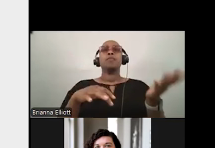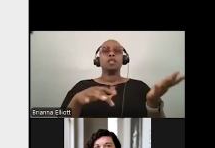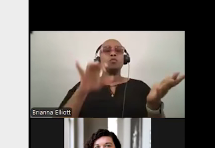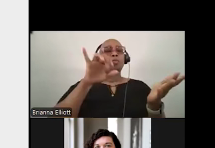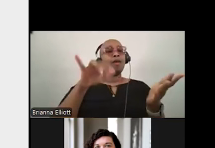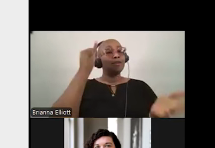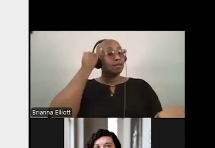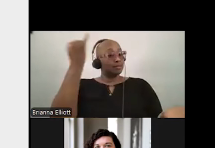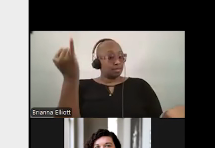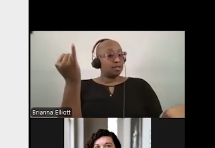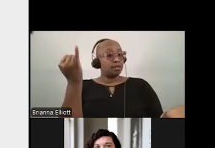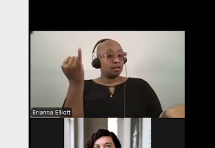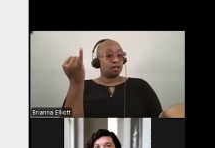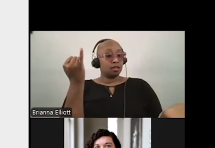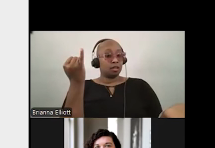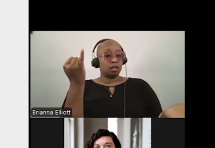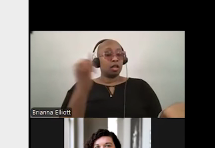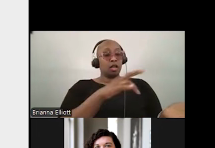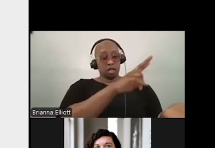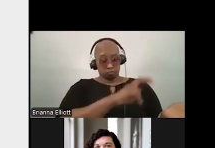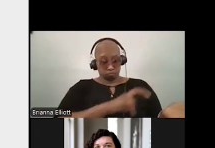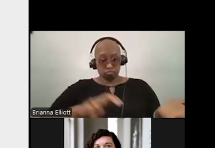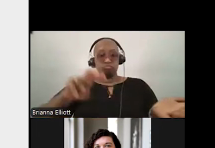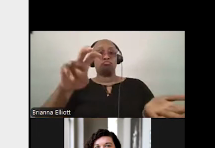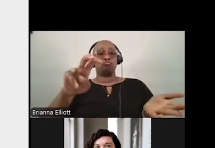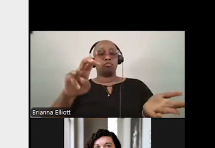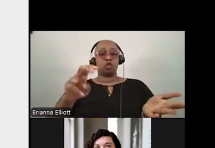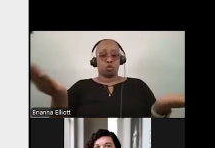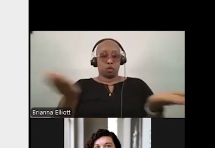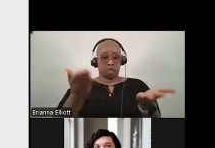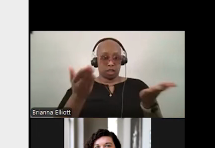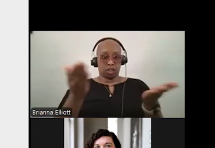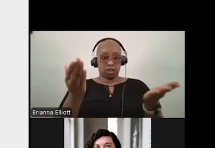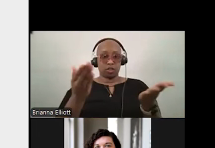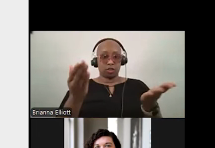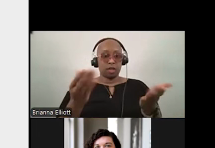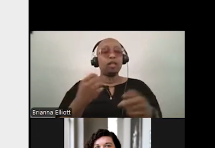we brought that over to documents and you need to make sure that certain elements are going to be